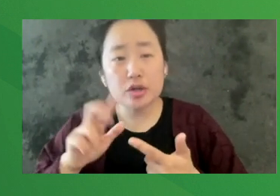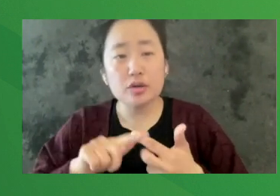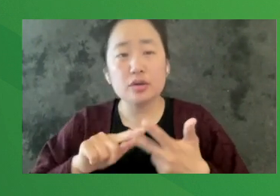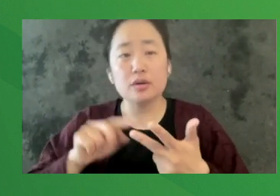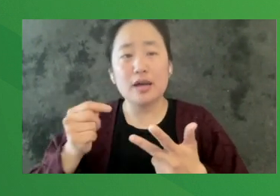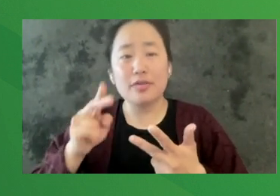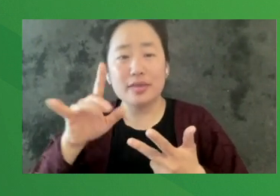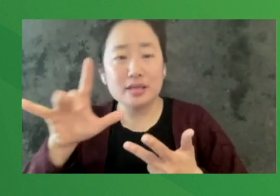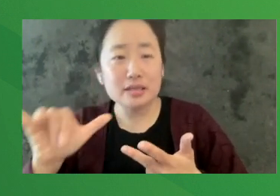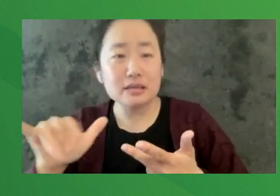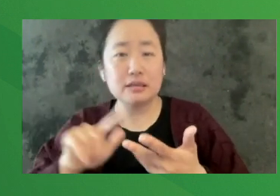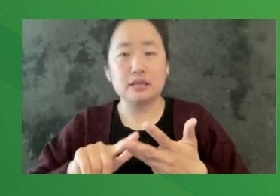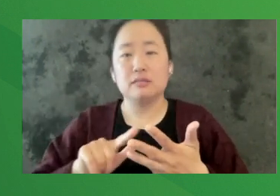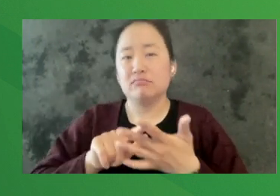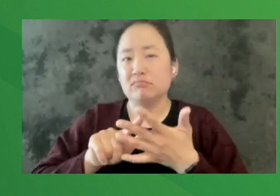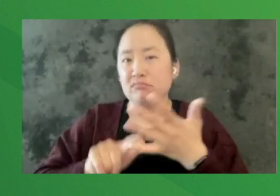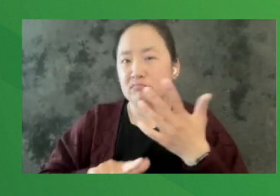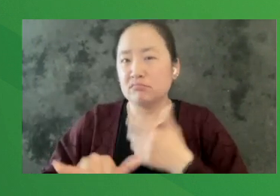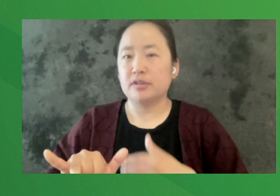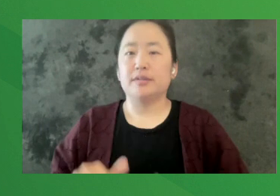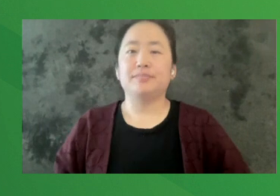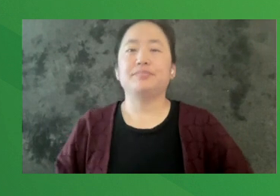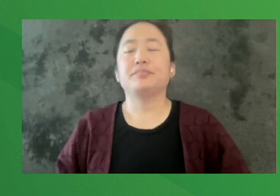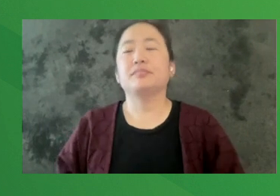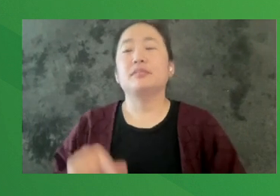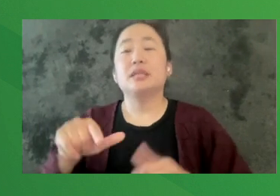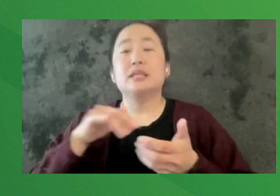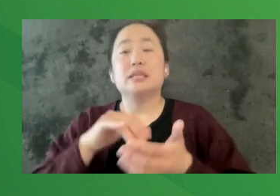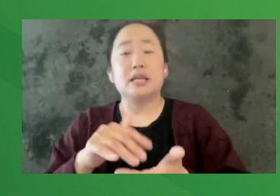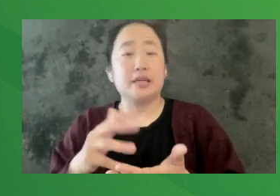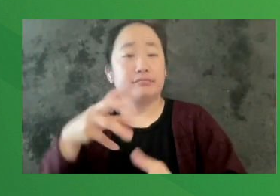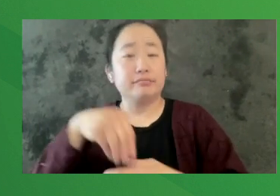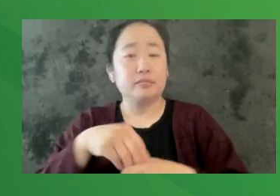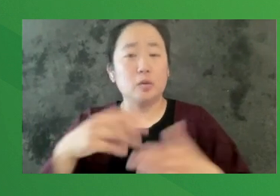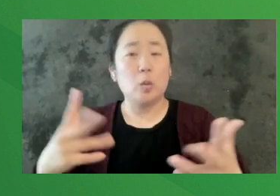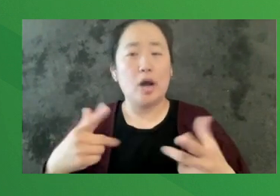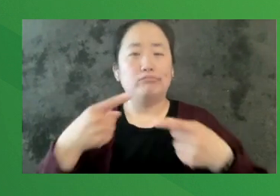this study, it looks at controversial issues. A lot of what I do looks at controversial issues